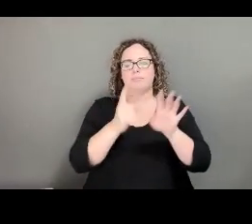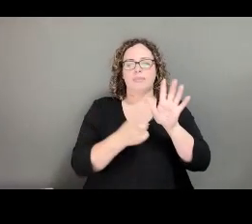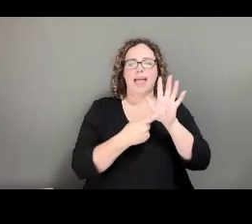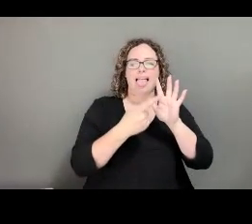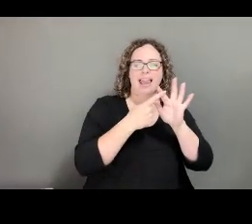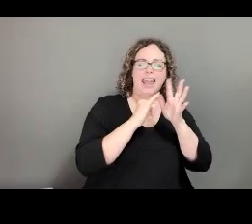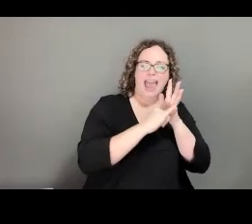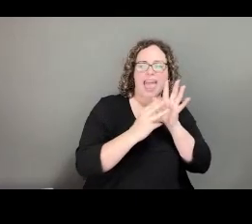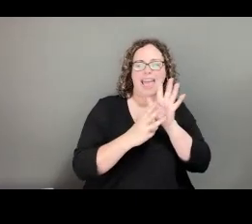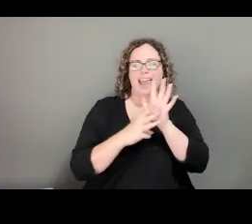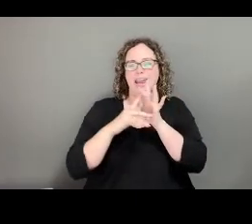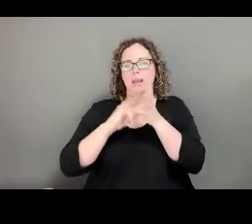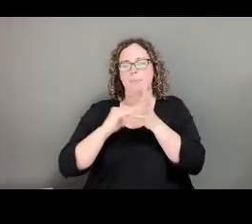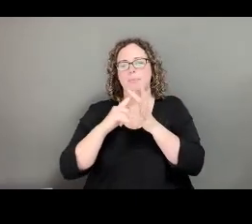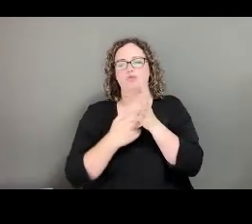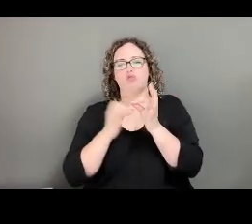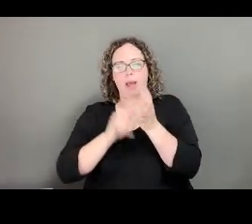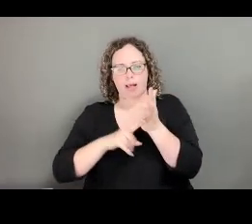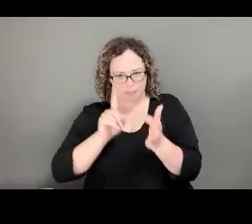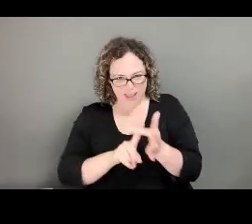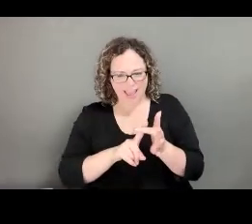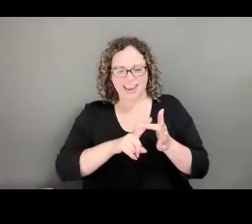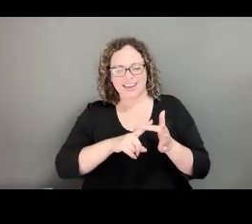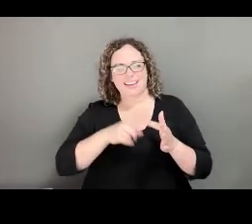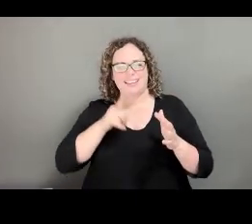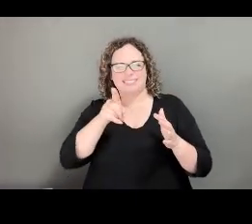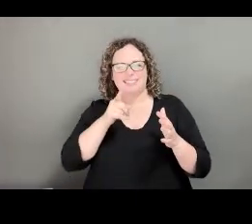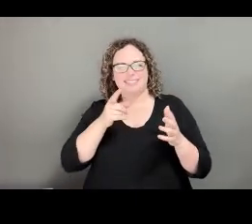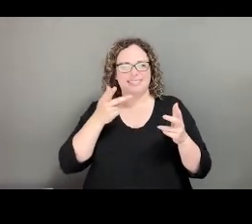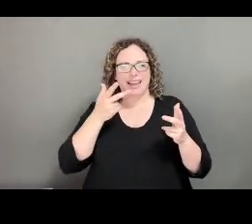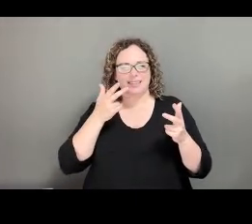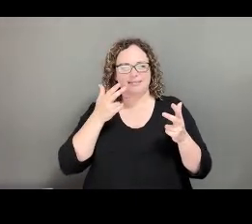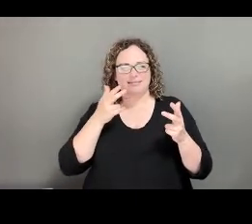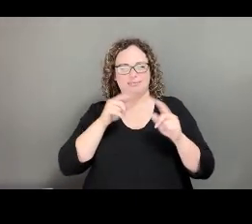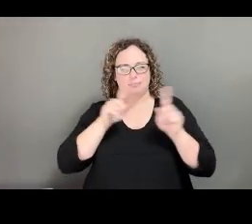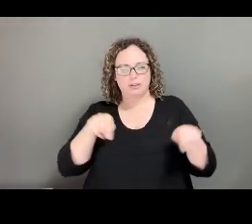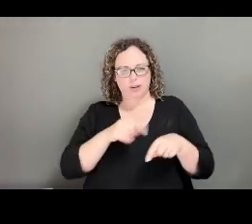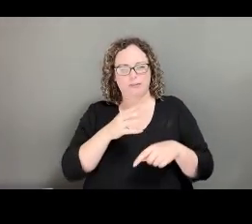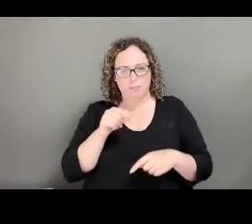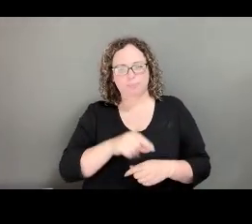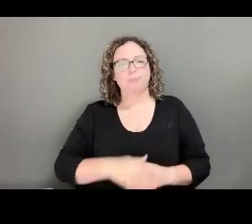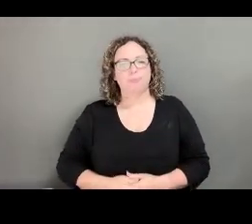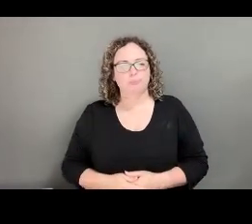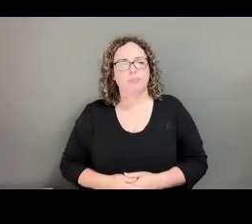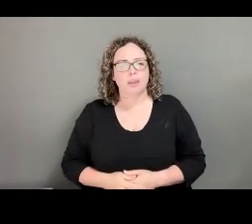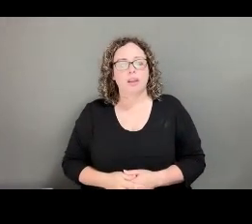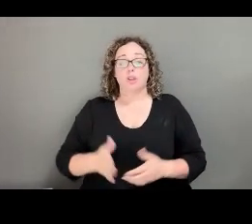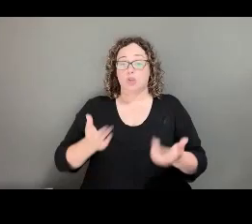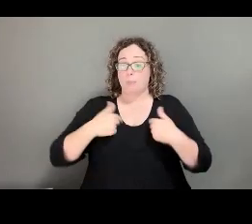I am Danika. I am a young woman with, a very colorful,